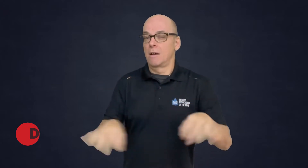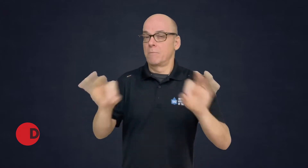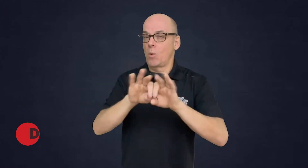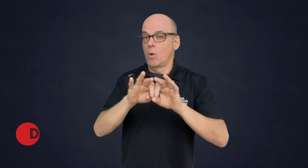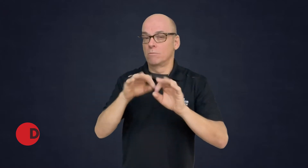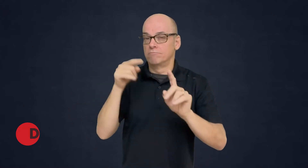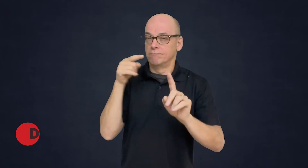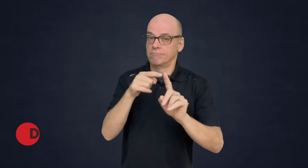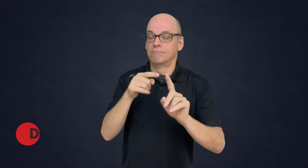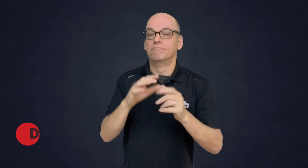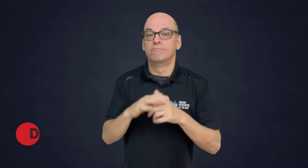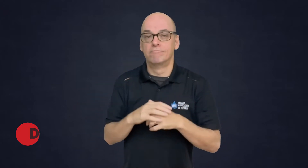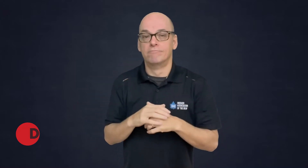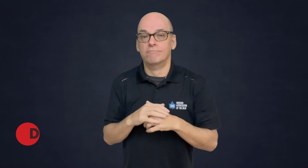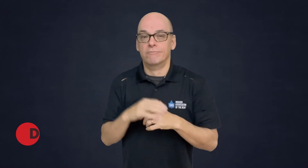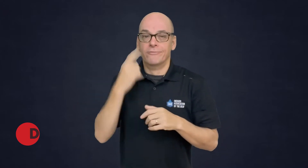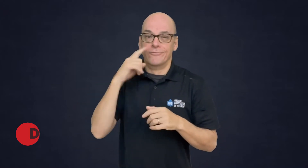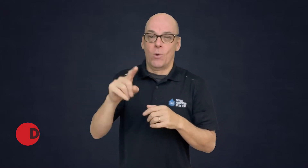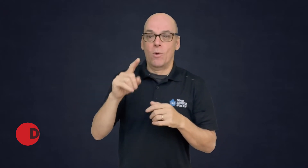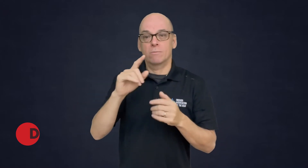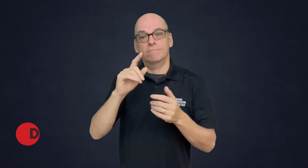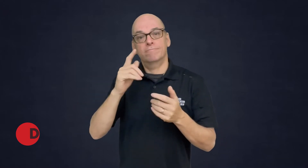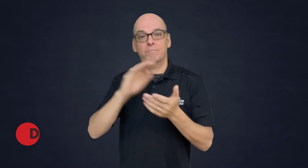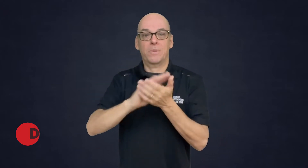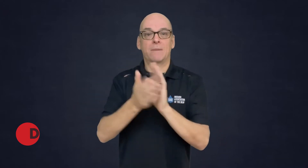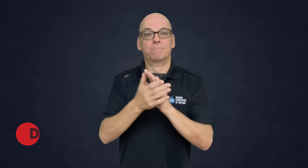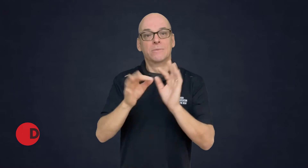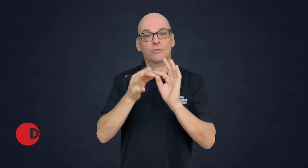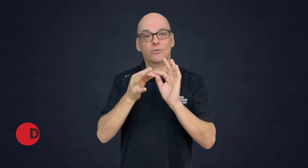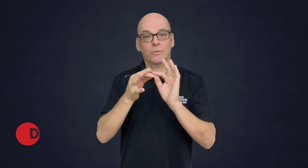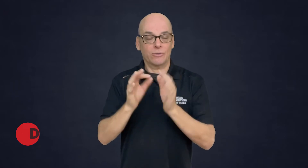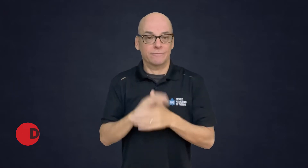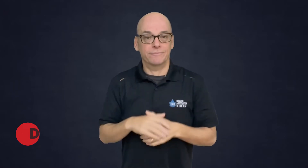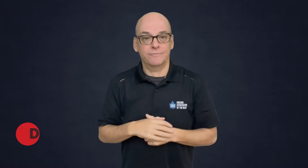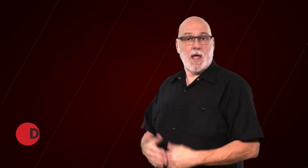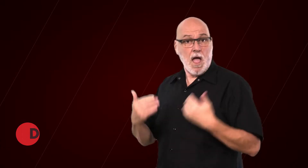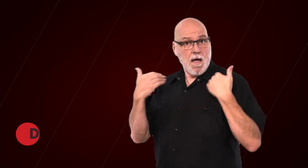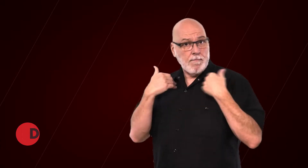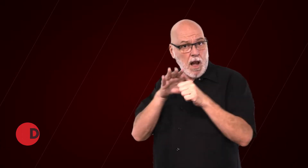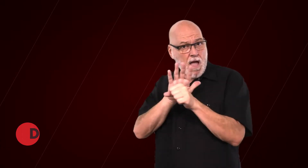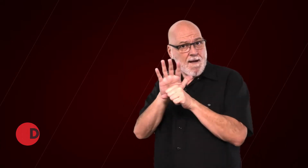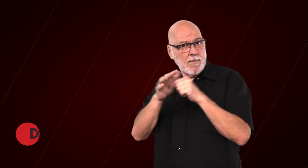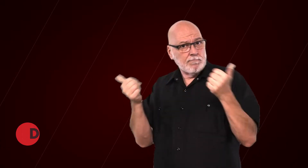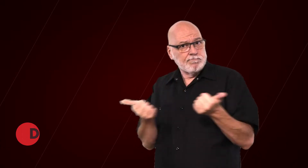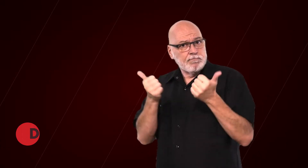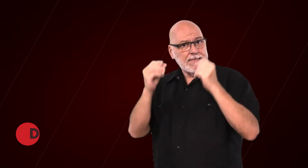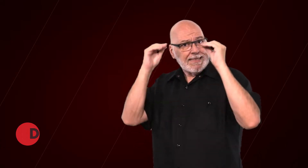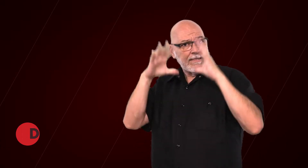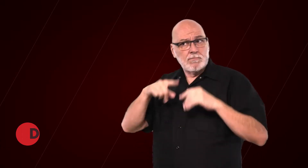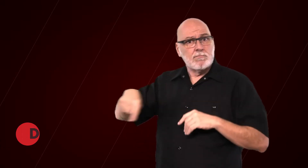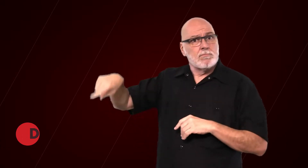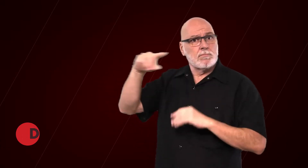That is an important qualification to become an interpreter. [Anselmo]: Are there enough teachers to teach